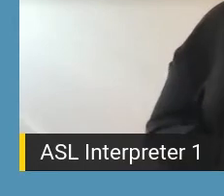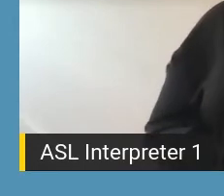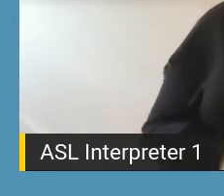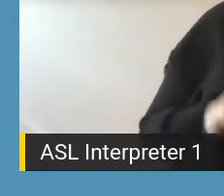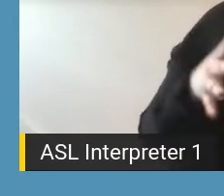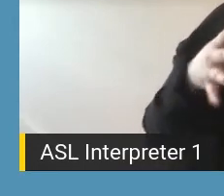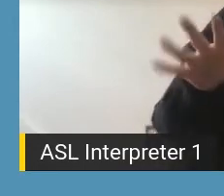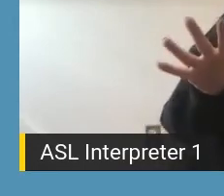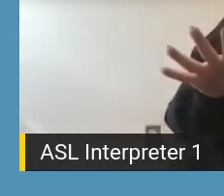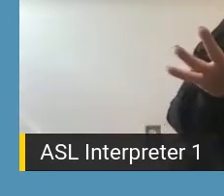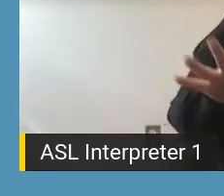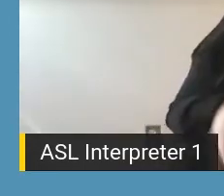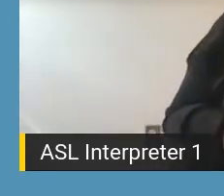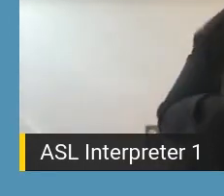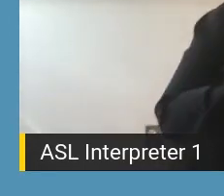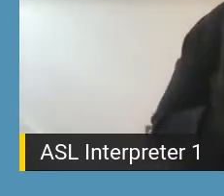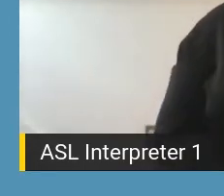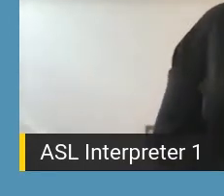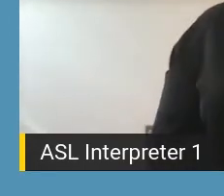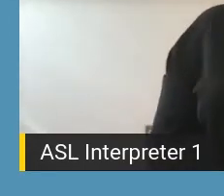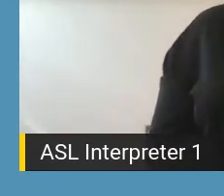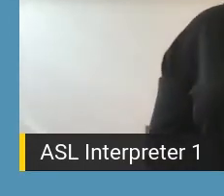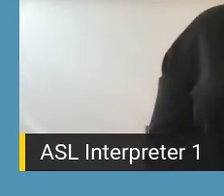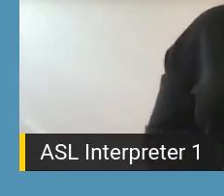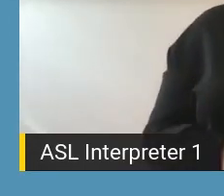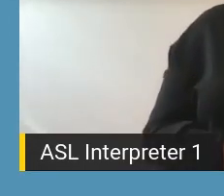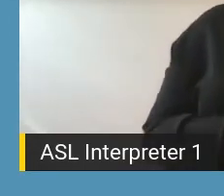and I went back and forth. I used in the wrong type of mic in that interview so I talked